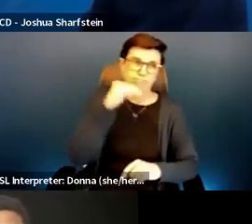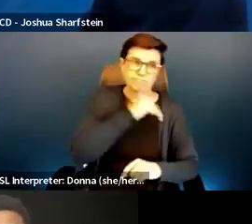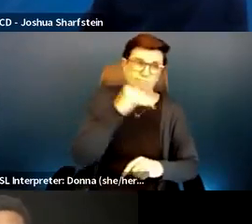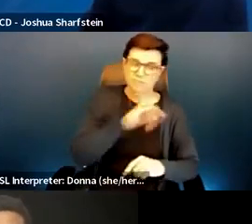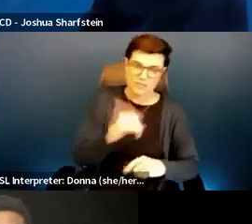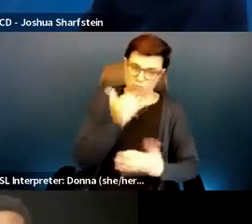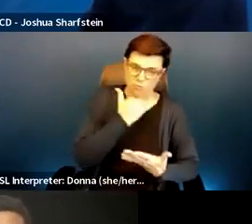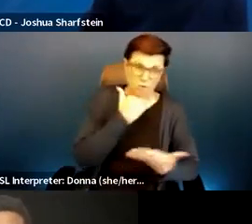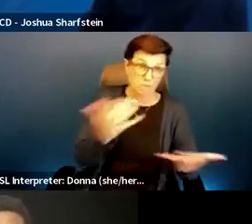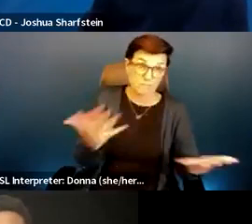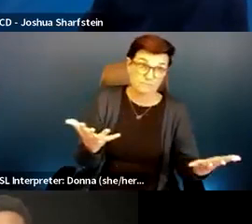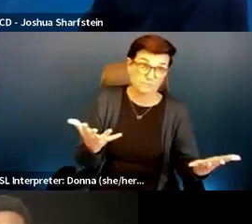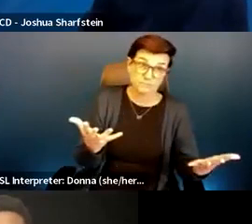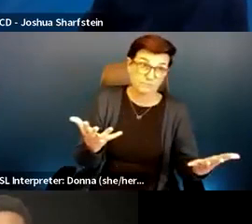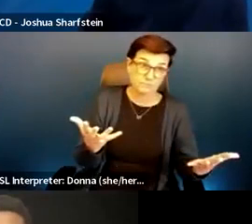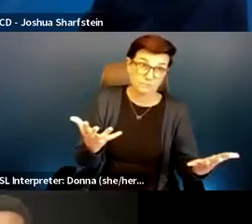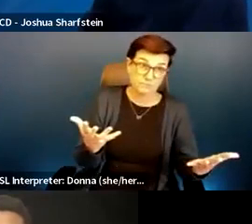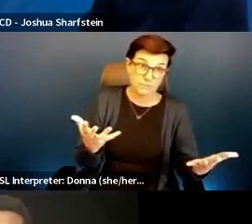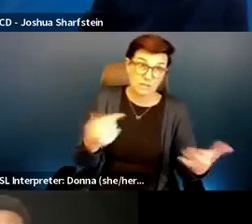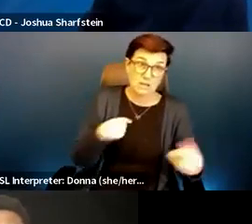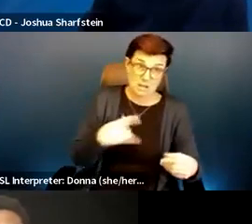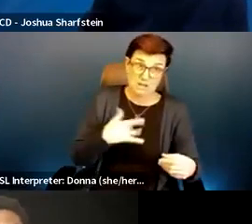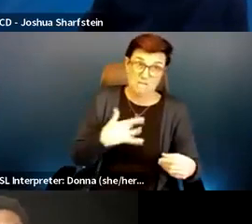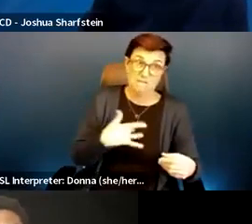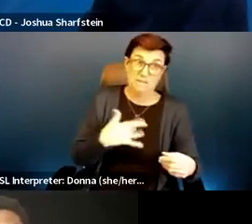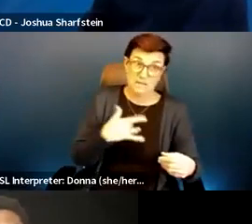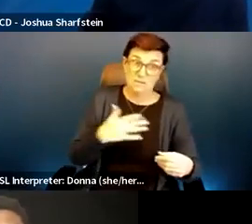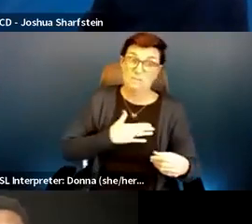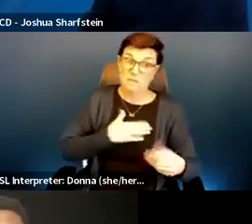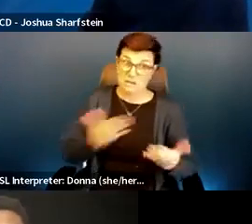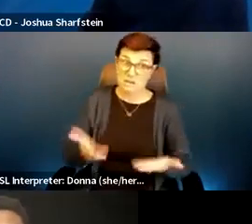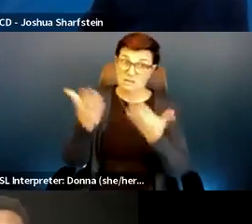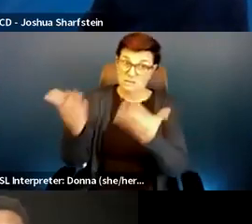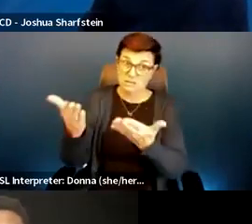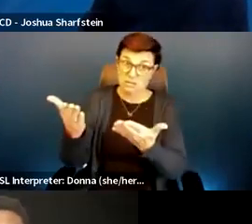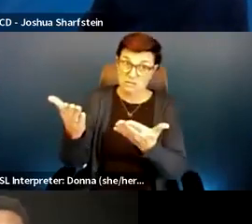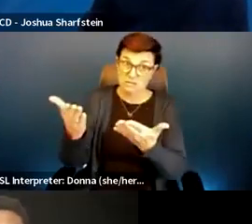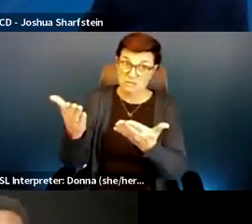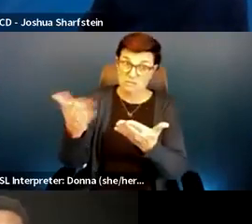A couple of things that I would say to the recommendations.